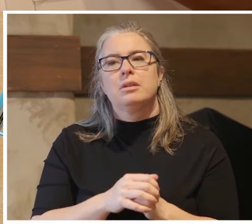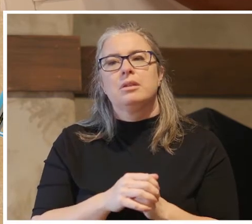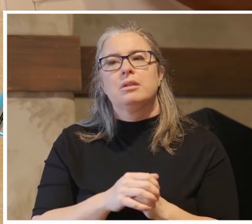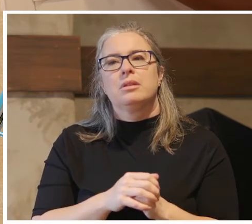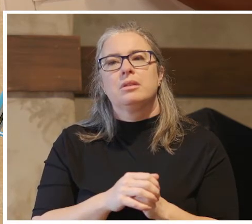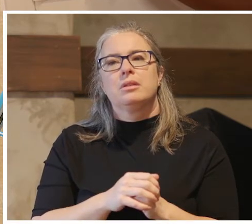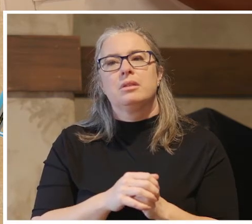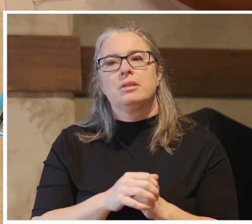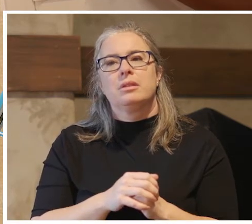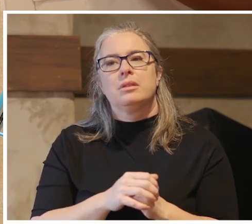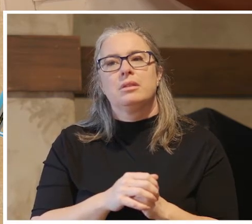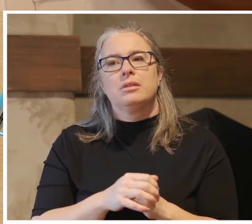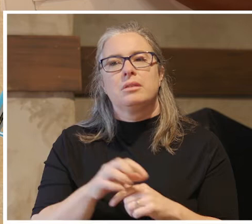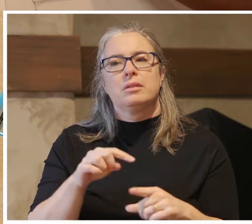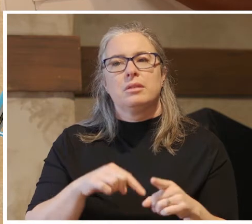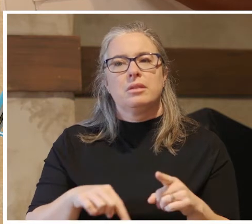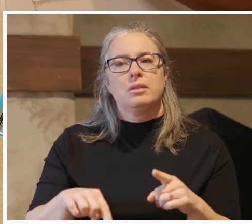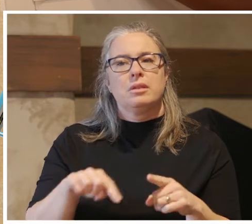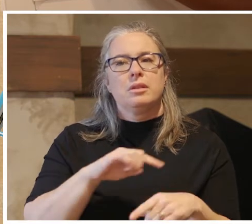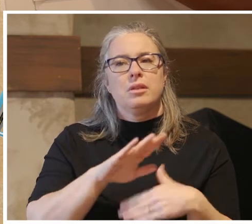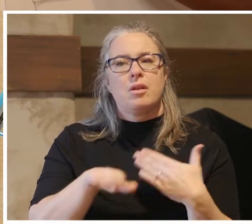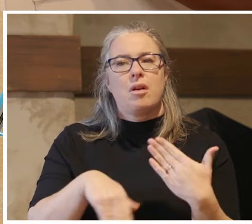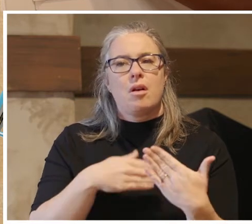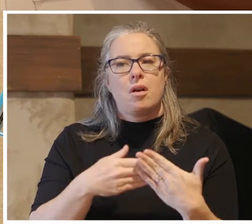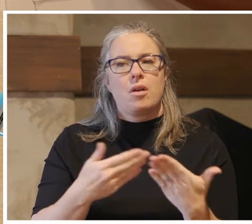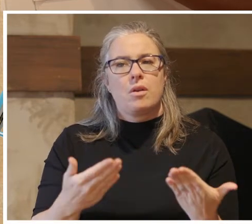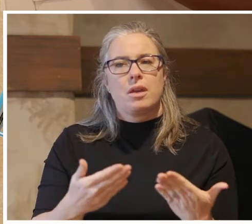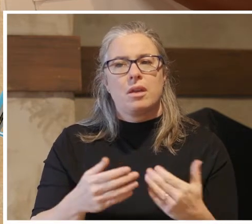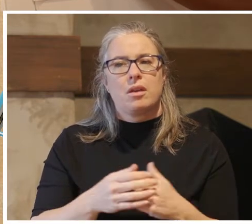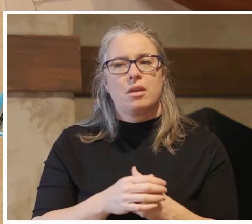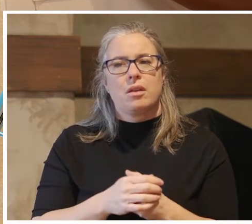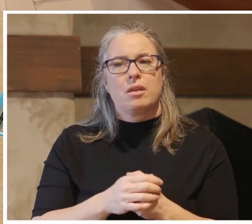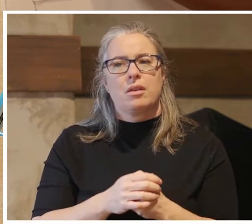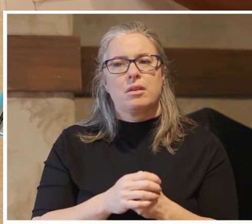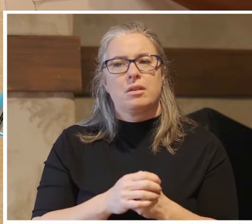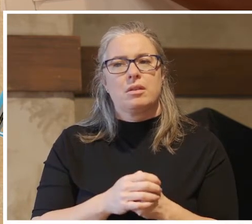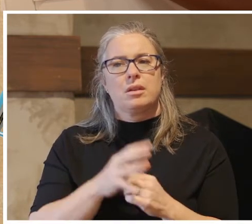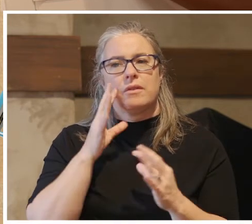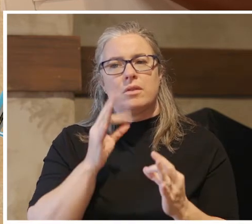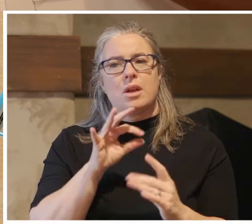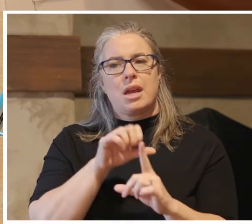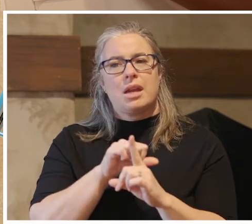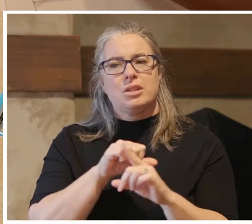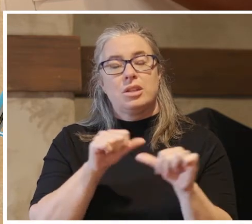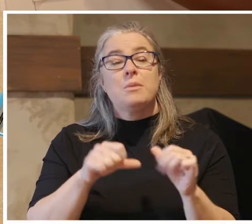Around a roundness there, and a little elbow here. We definitely wanna catch that shape.